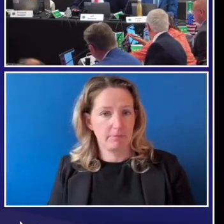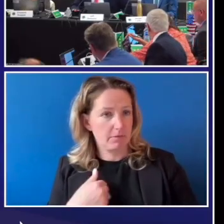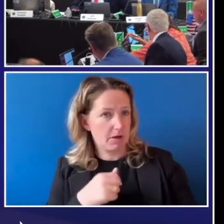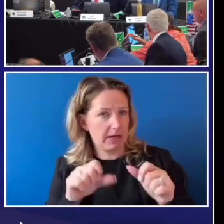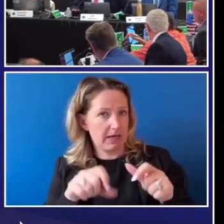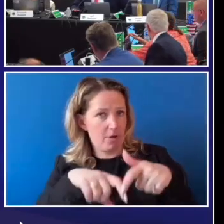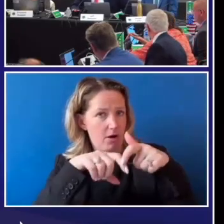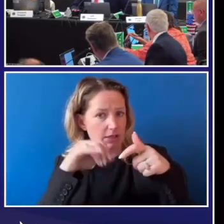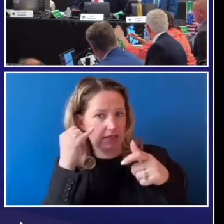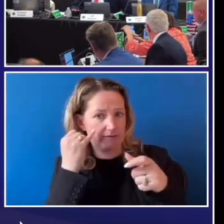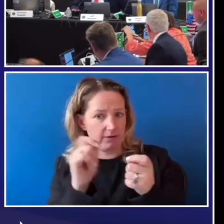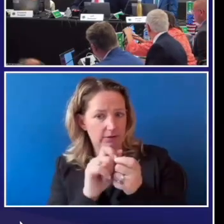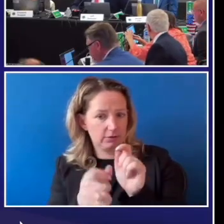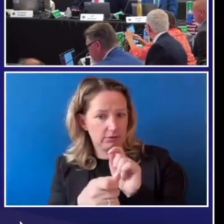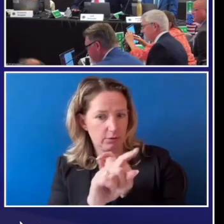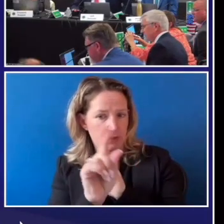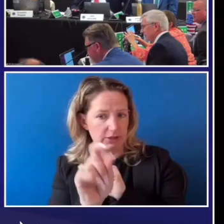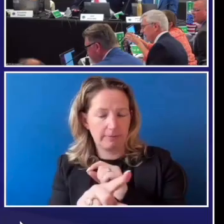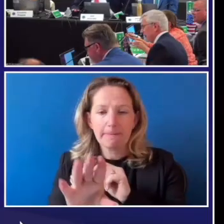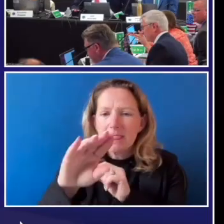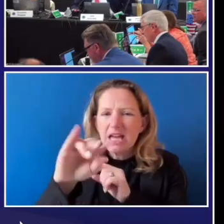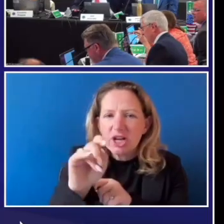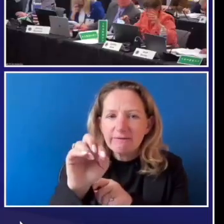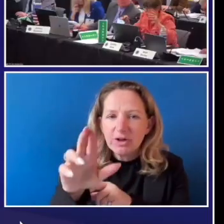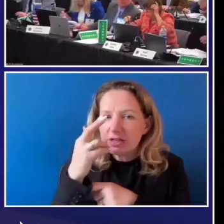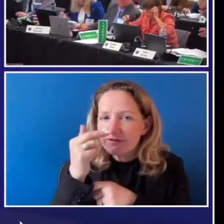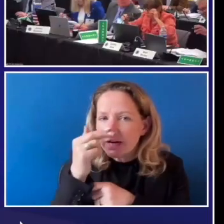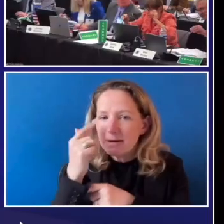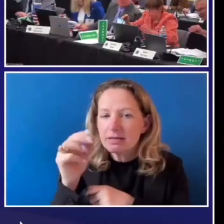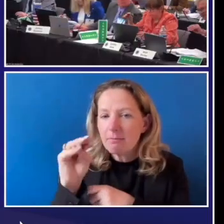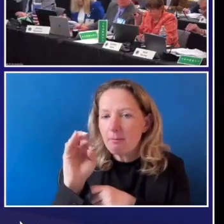Jennifer, please. Hey, actually, it's funny because Mark just whispered over to me the same thing I was going to say.